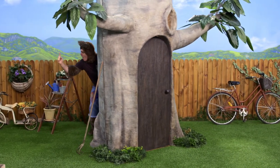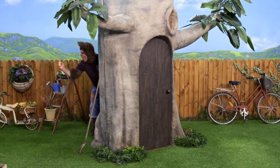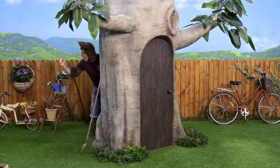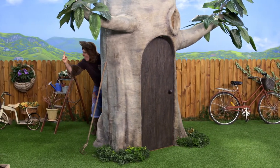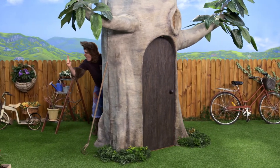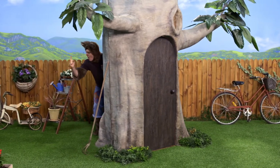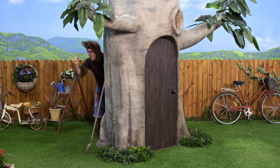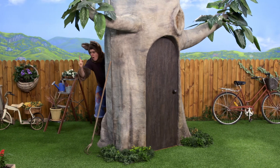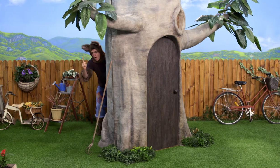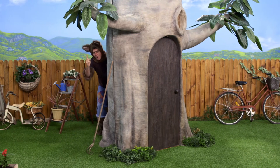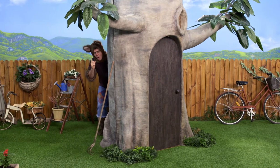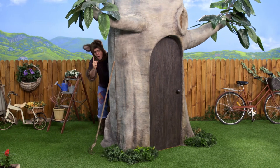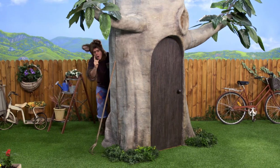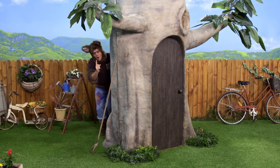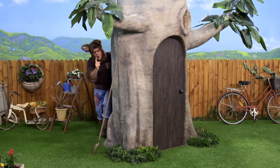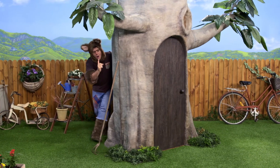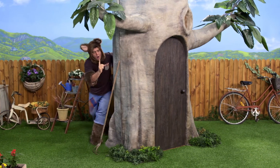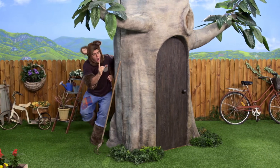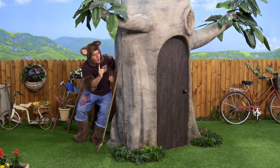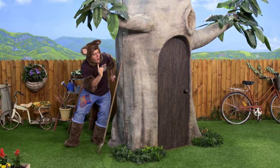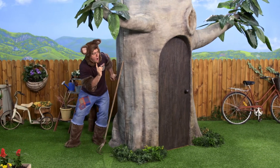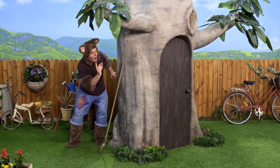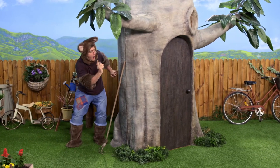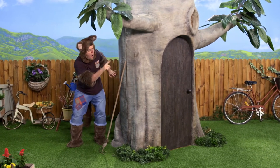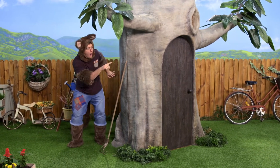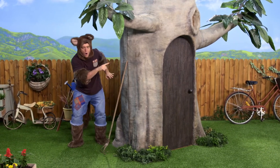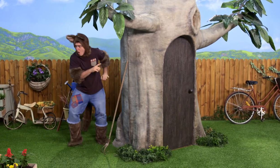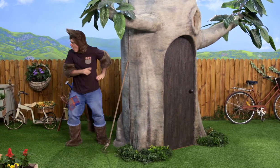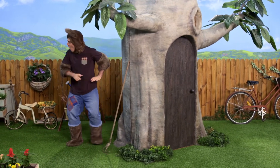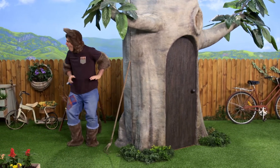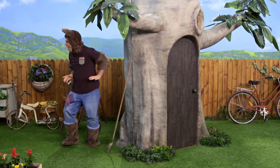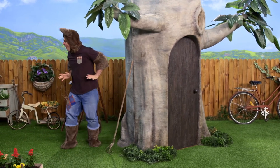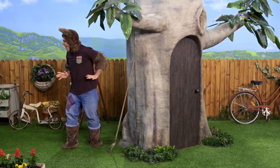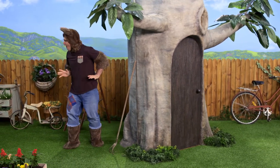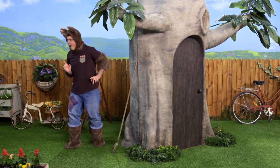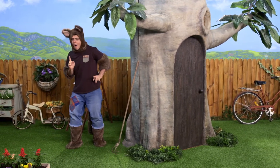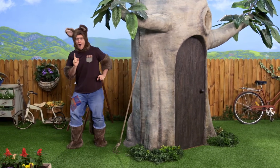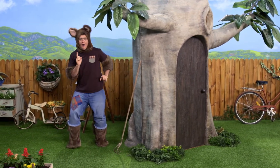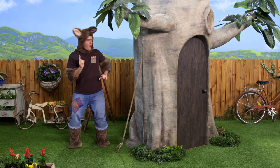Hmm. He'll walk past. And once he's walked past...